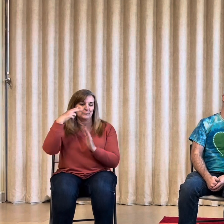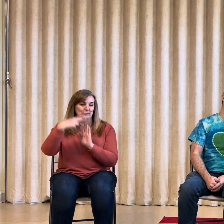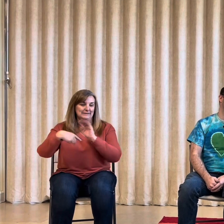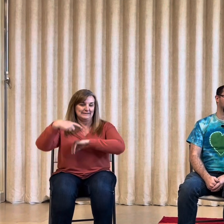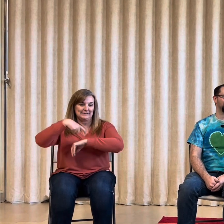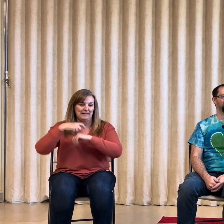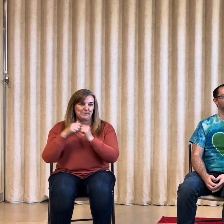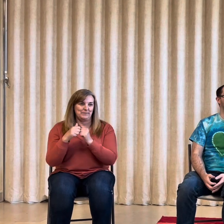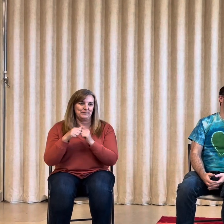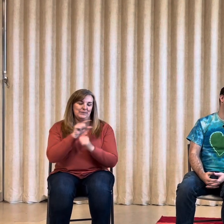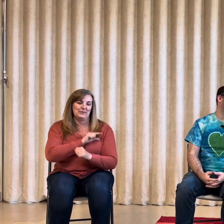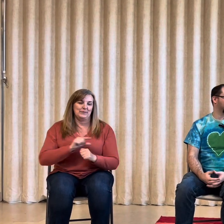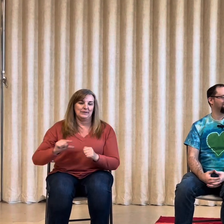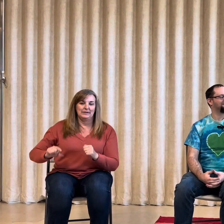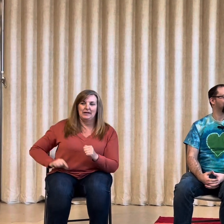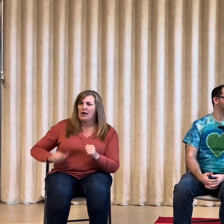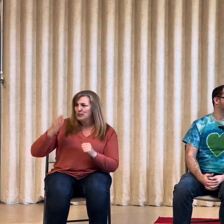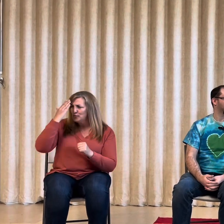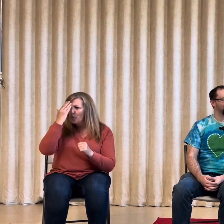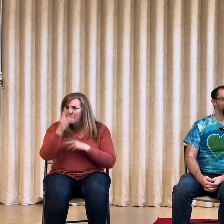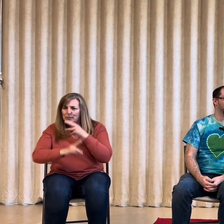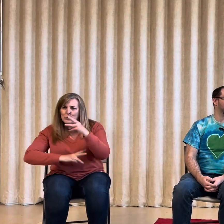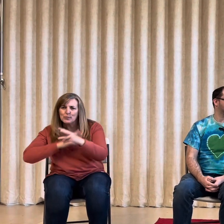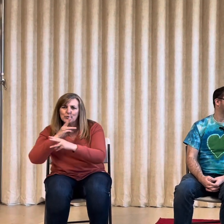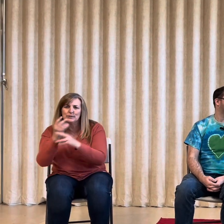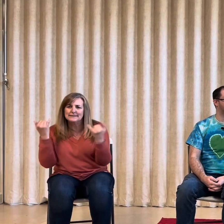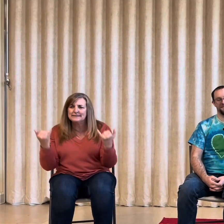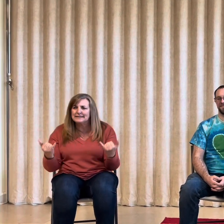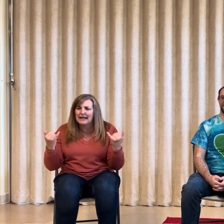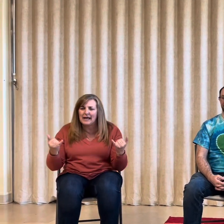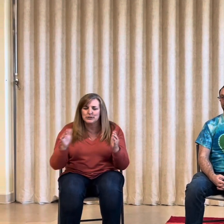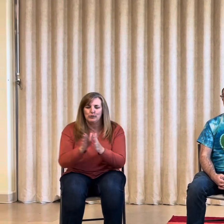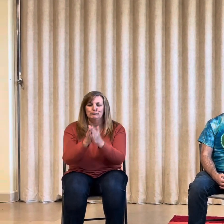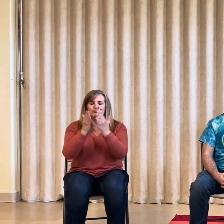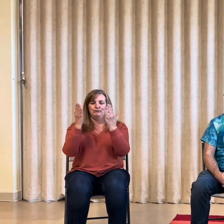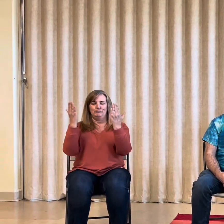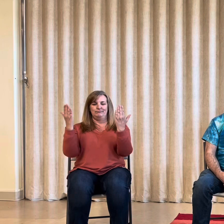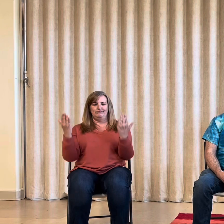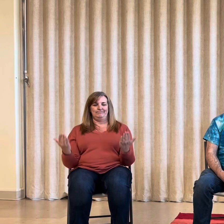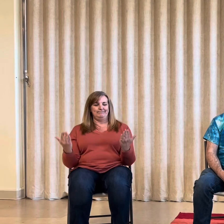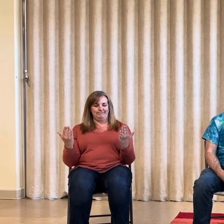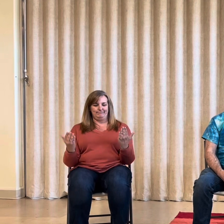There's lots to know about the world today, so open a book, let's make our way!